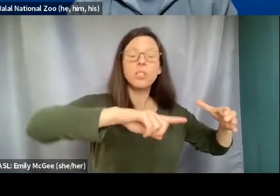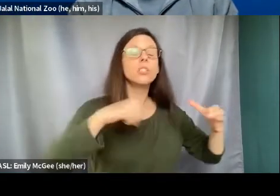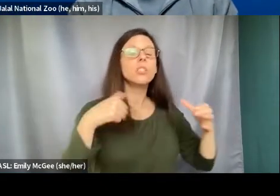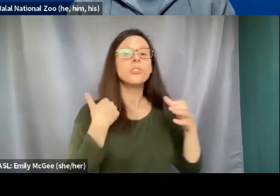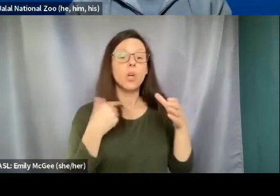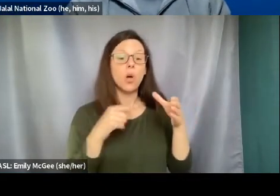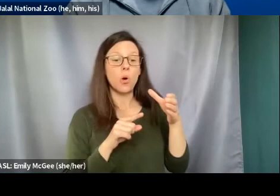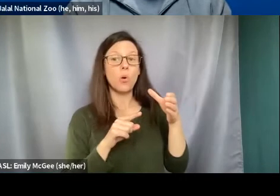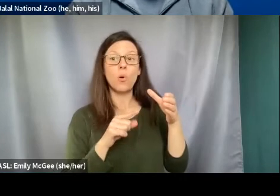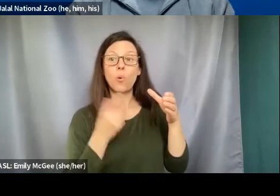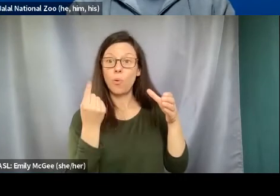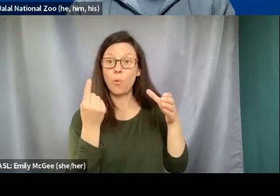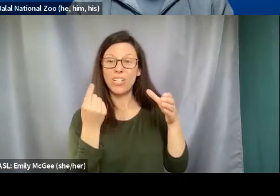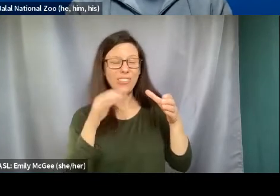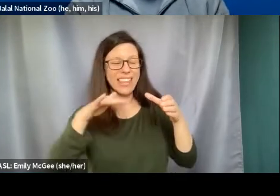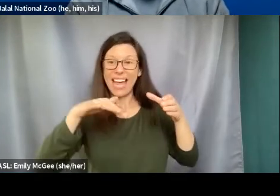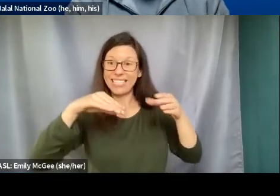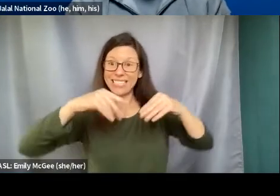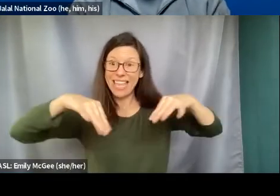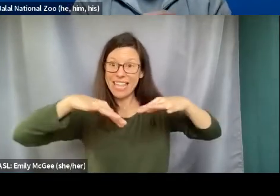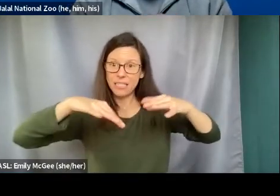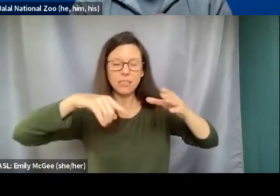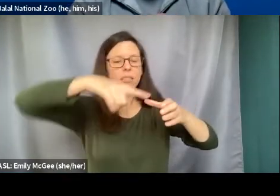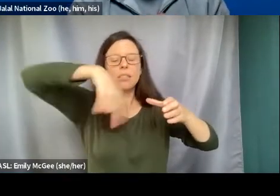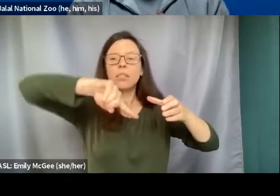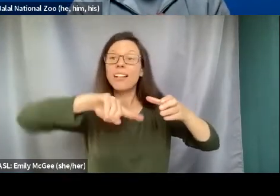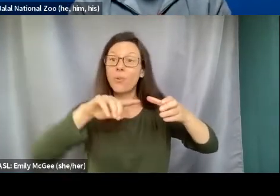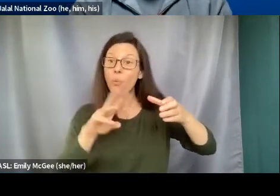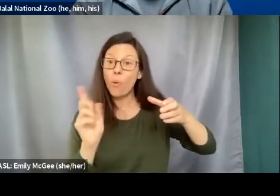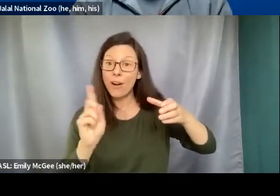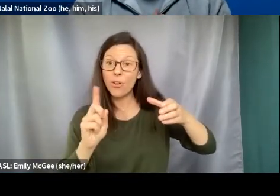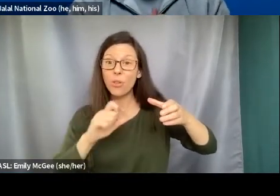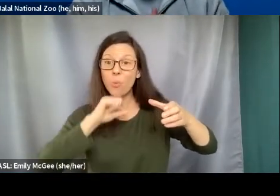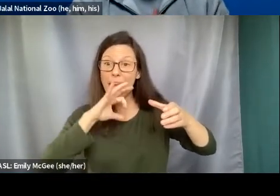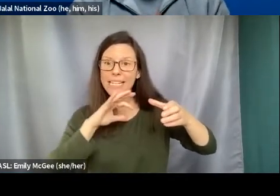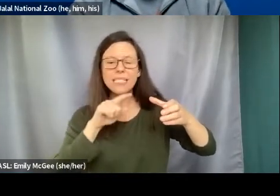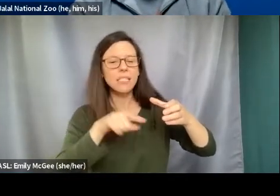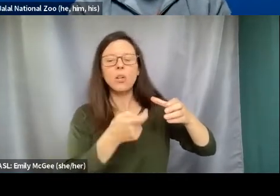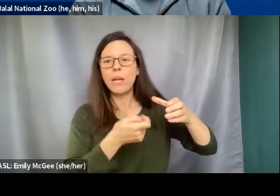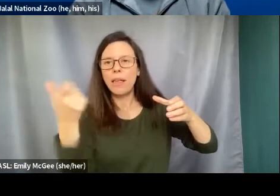filtration system nice and clear. >>Shellie: That's great, and I think we're seeing an example of one of these